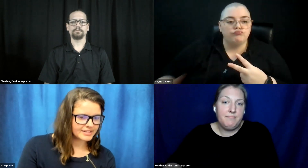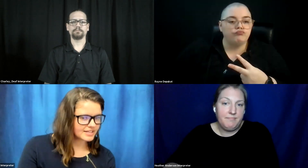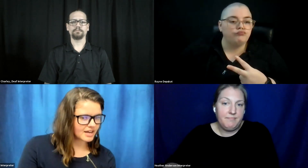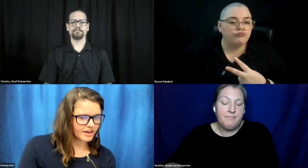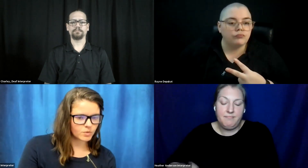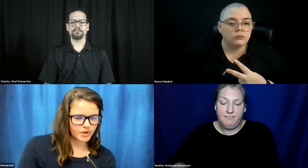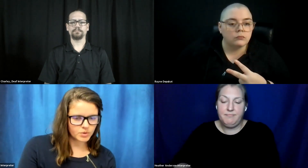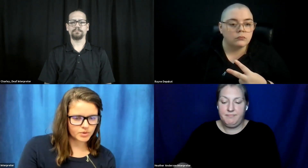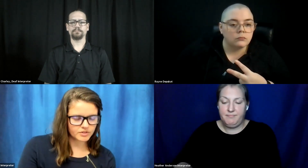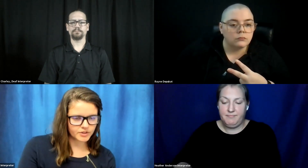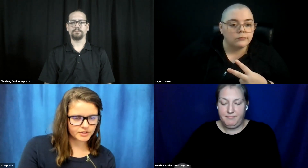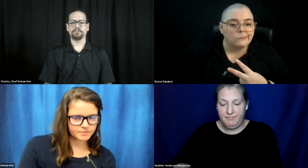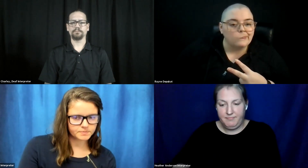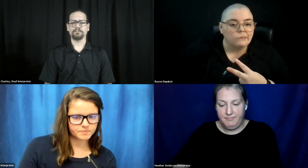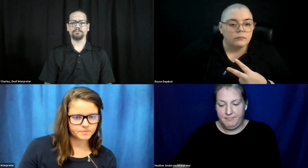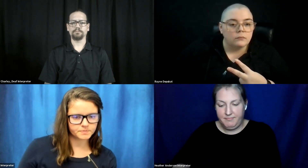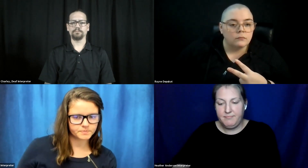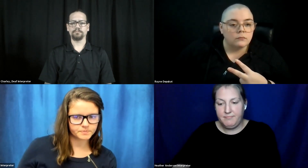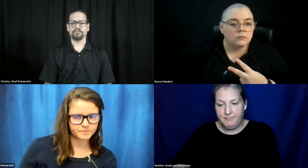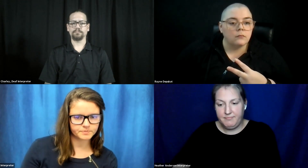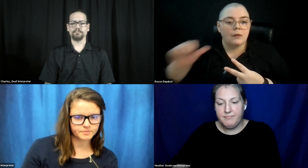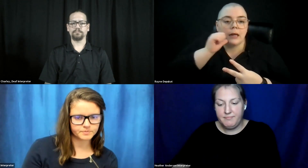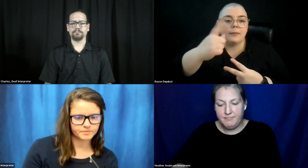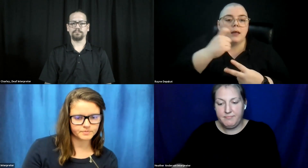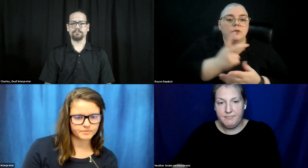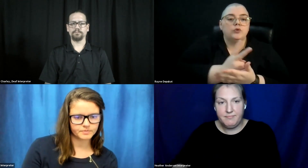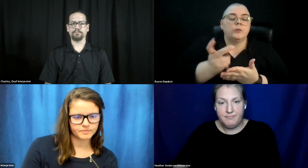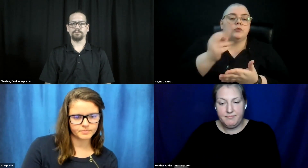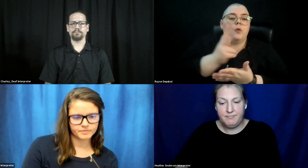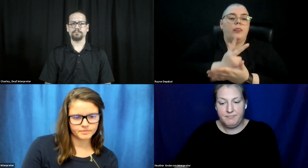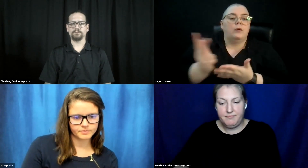So and says either one will work for her